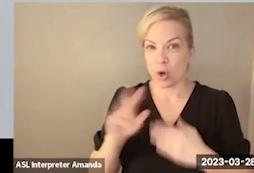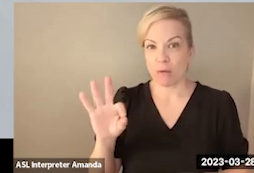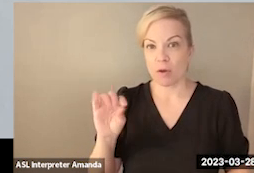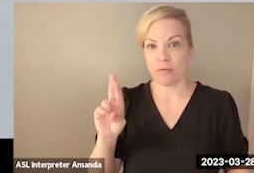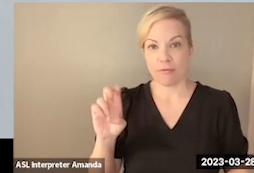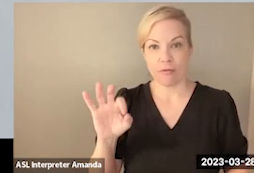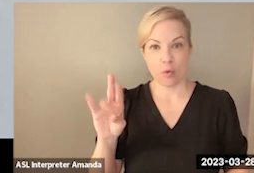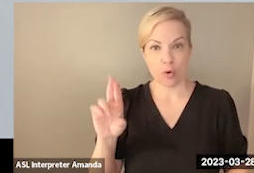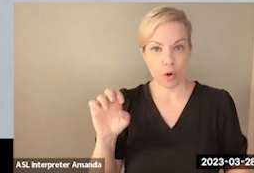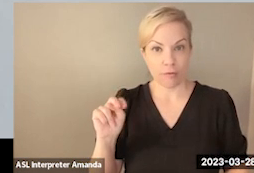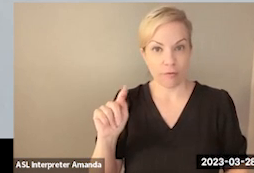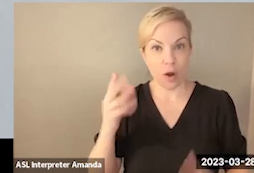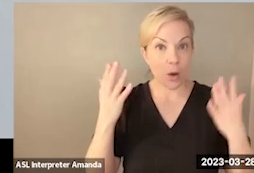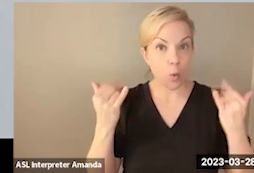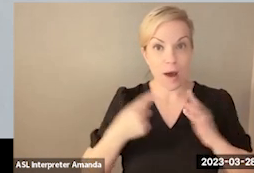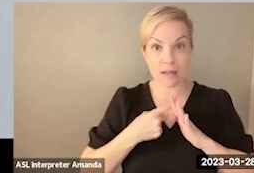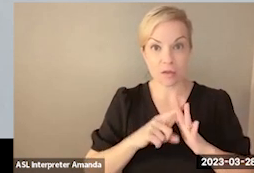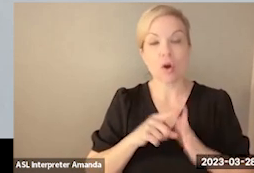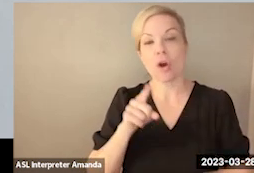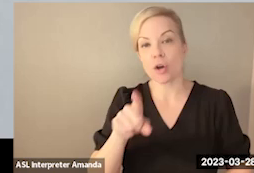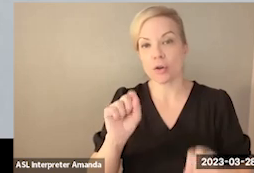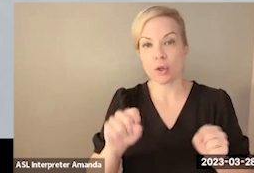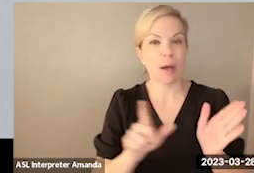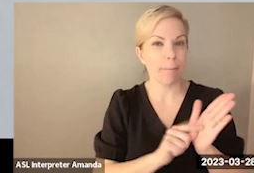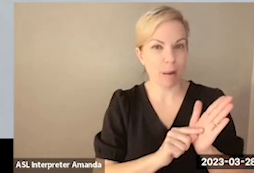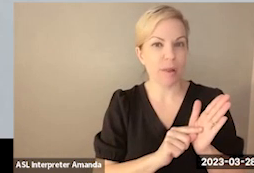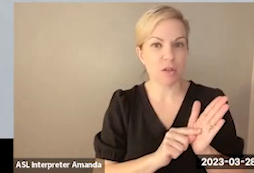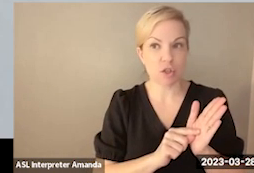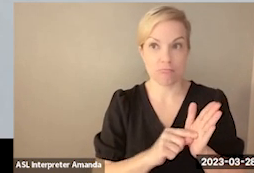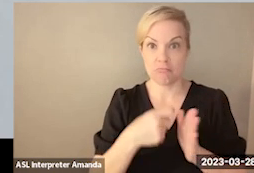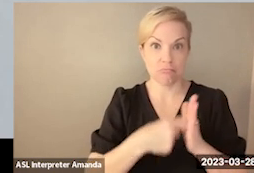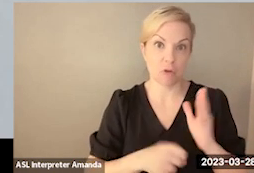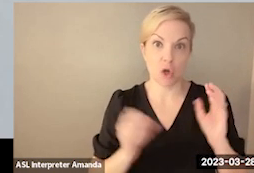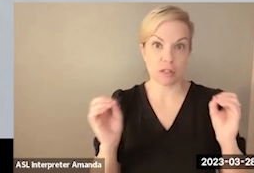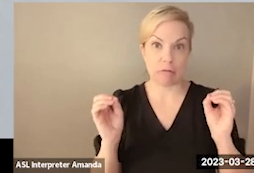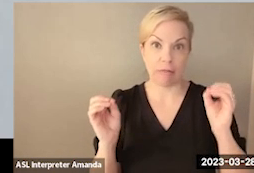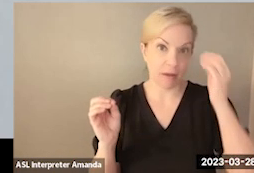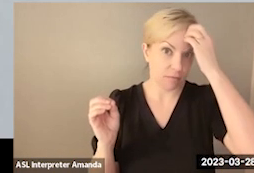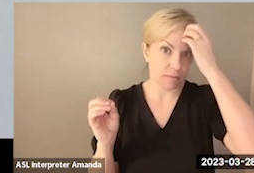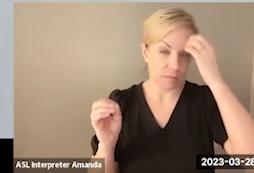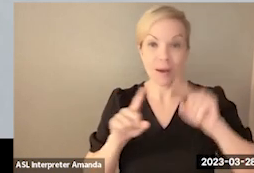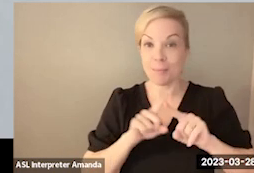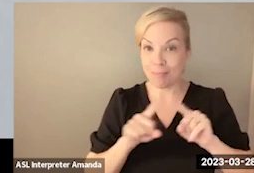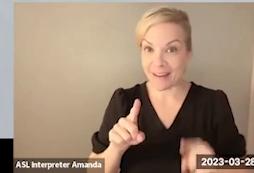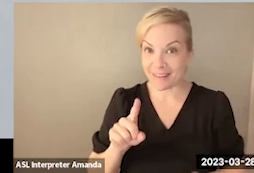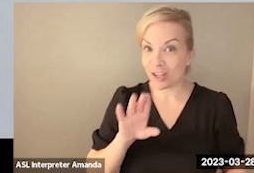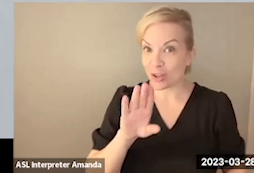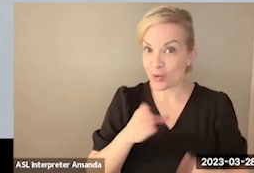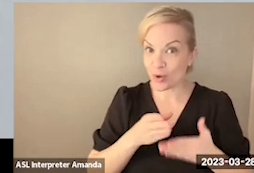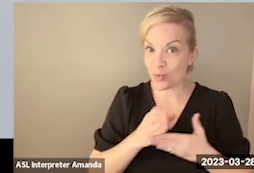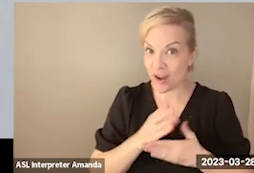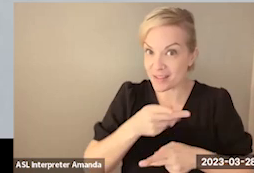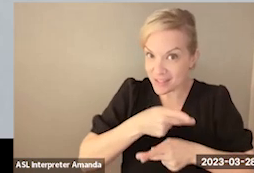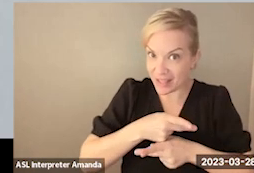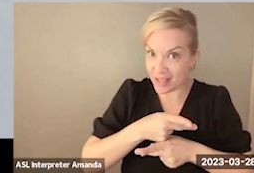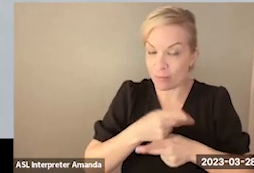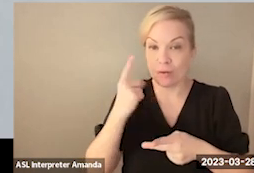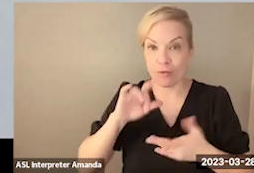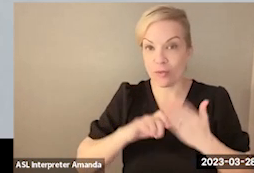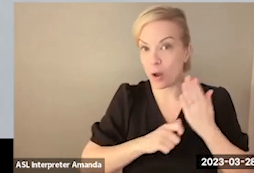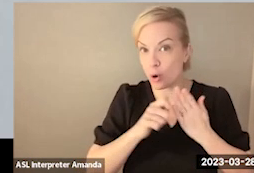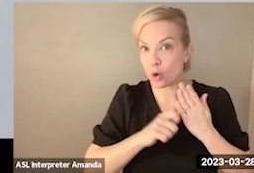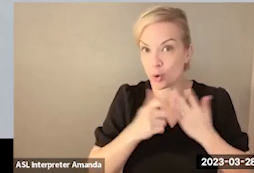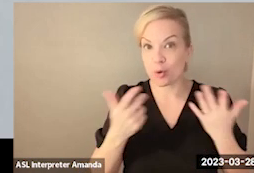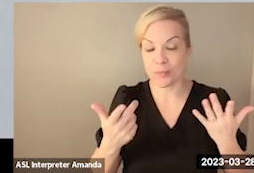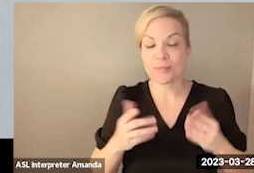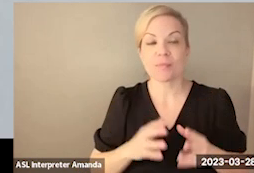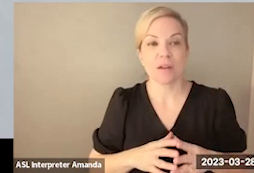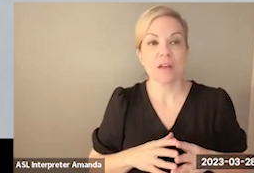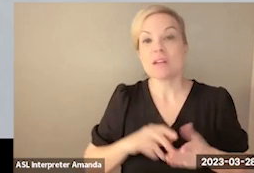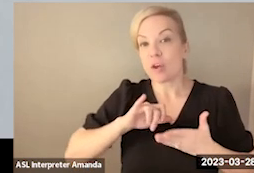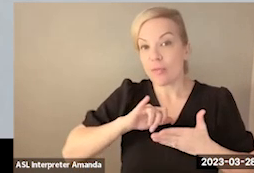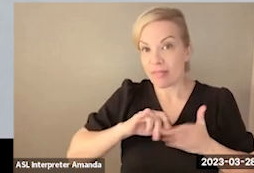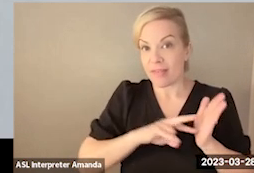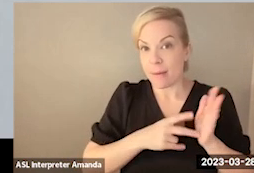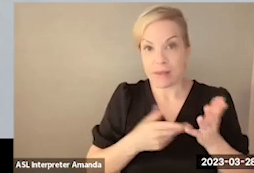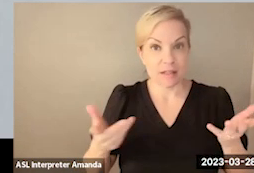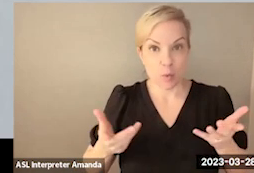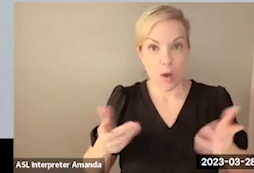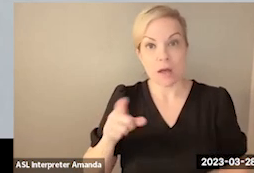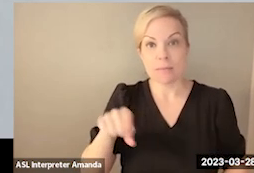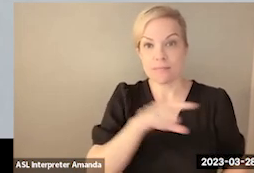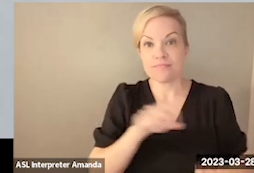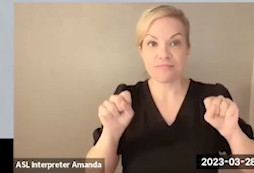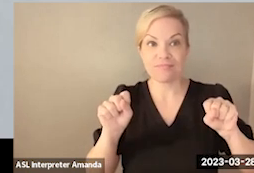Debbie Stine, Science & Technology Policy Academy: Is it a place you can publish something like at no cost. and you still retain the rights to that article under this medium platform. and by doing that you can start to, You know, sort of find your voice